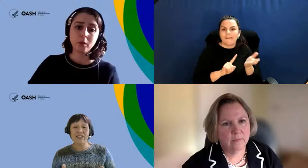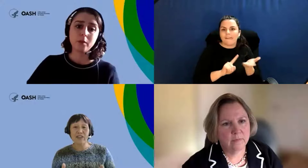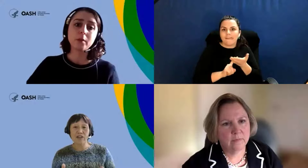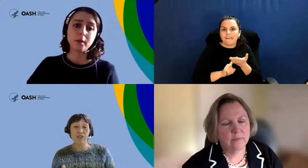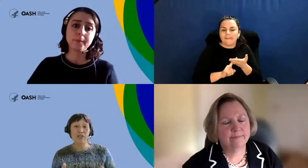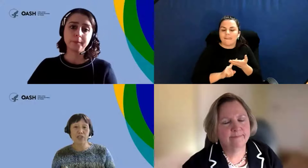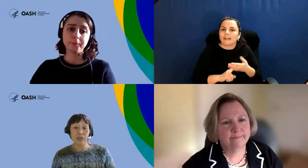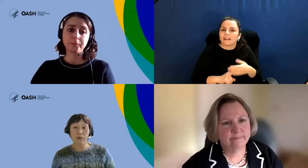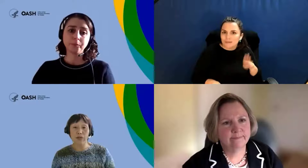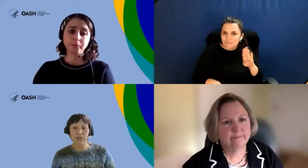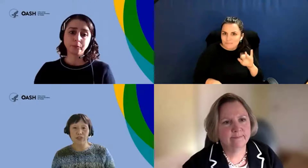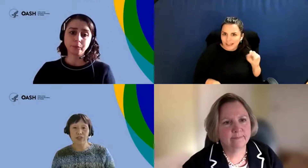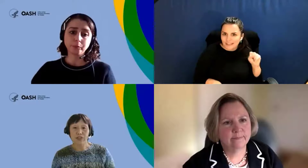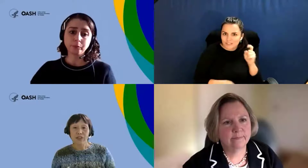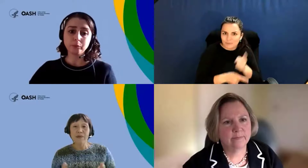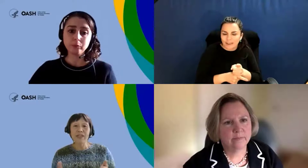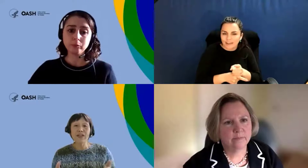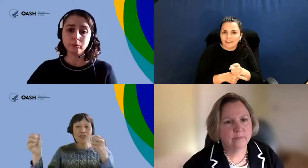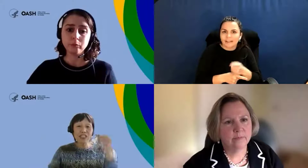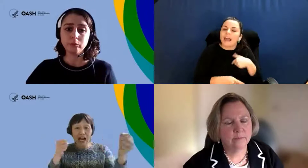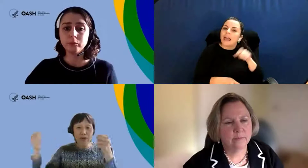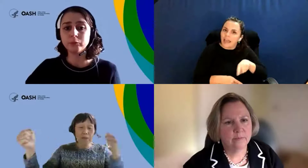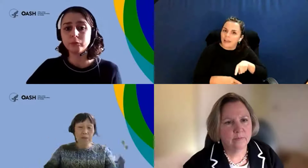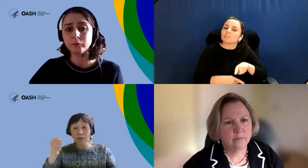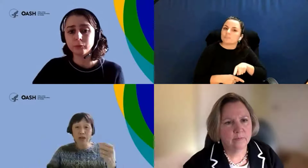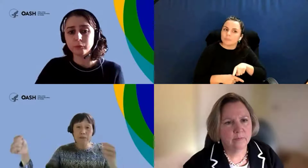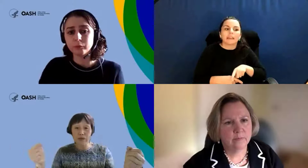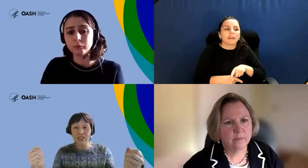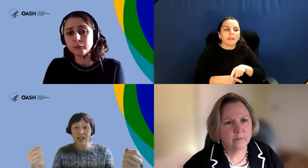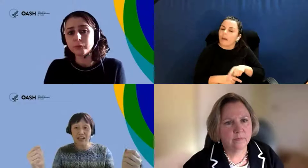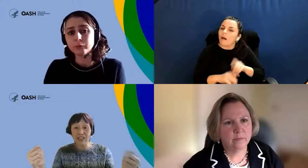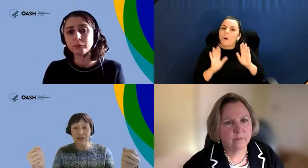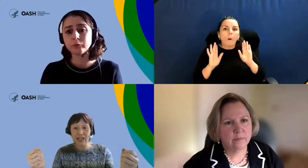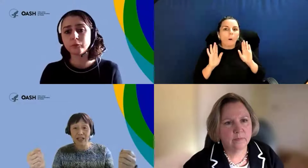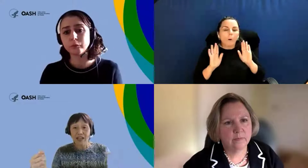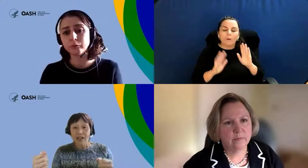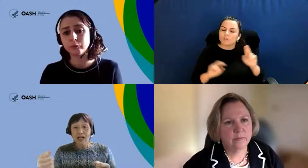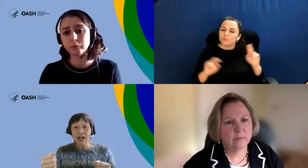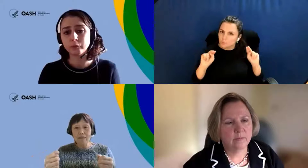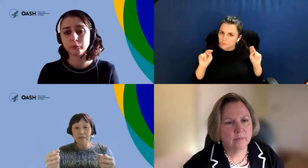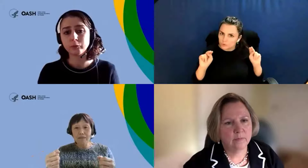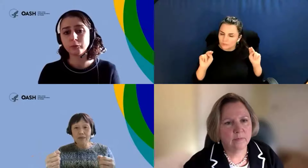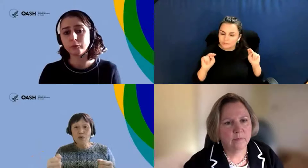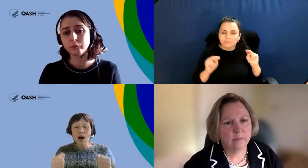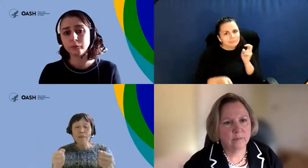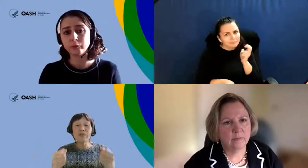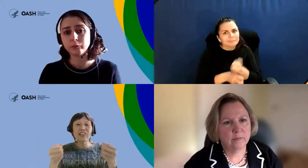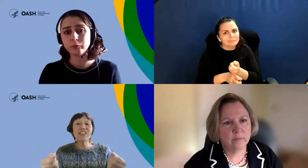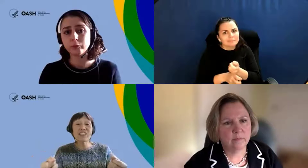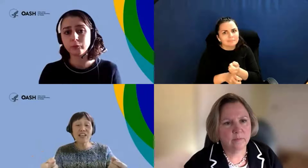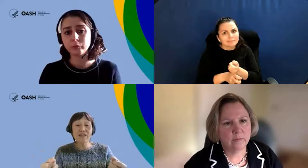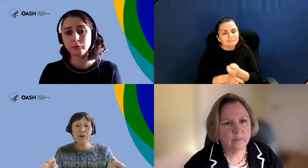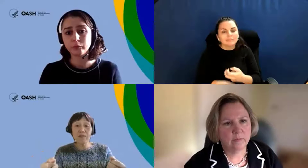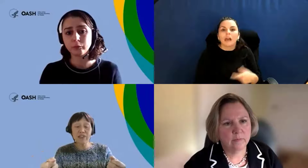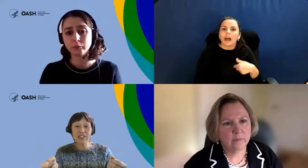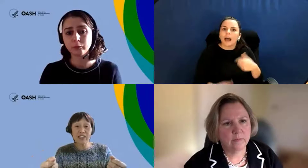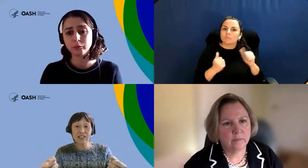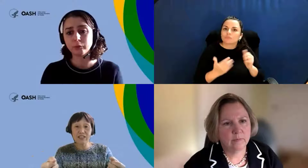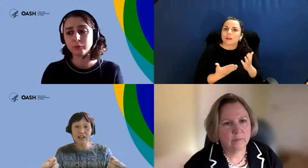that are conscious or subconscious, because you see how you pulled on both sides, right? You are presenting the informed consent,